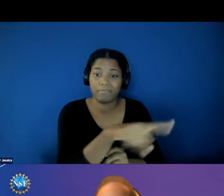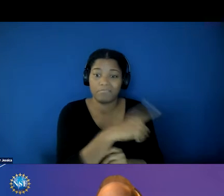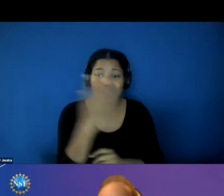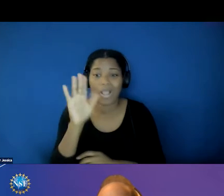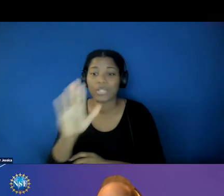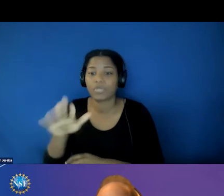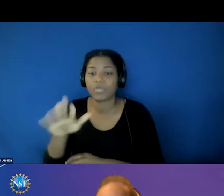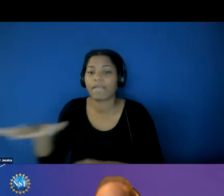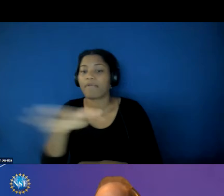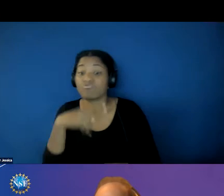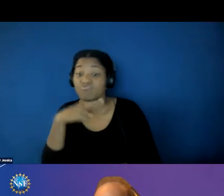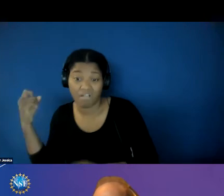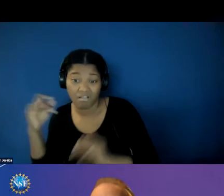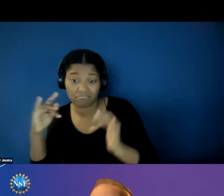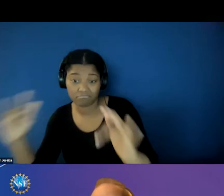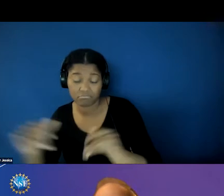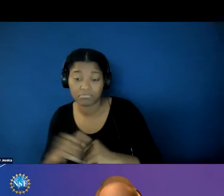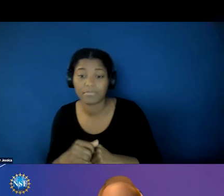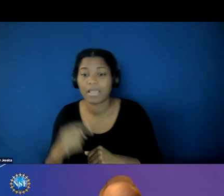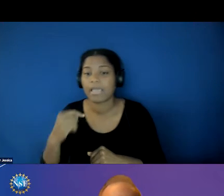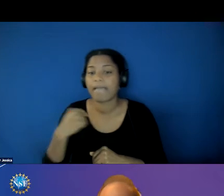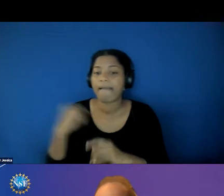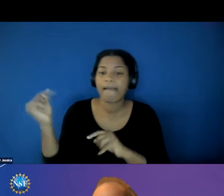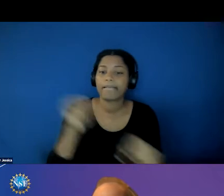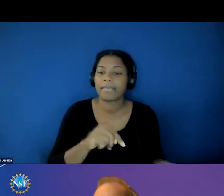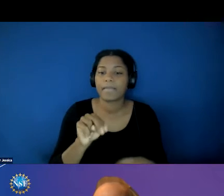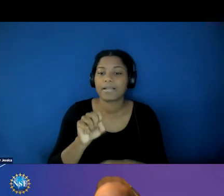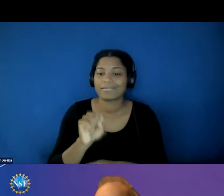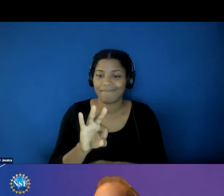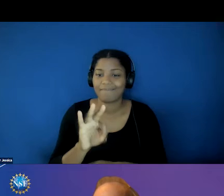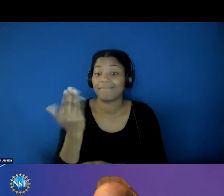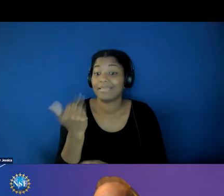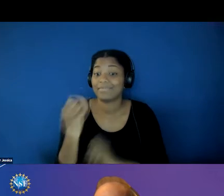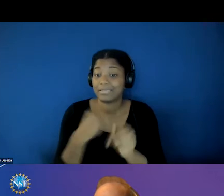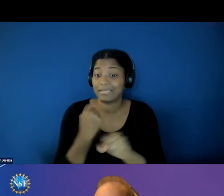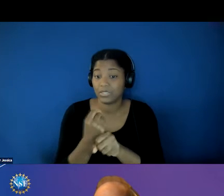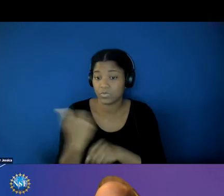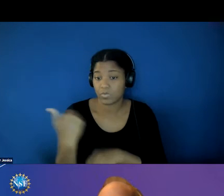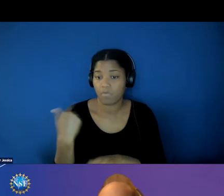I came to NSF 15 years ago from the California State University Sacramento,